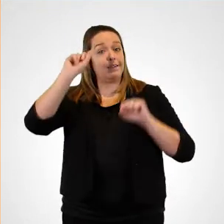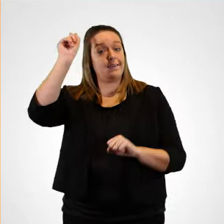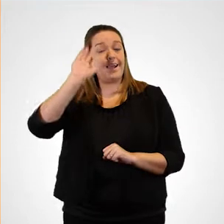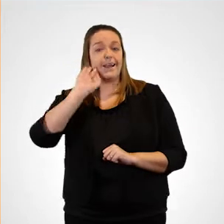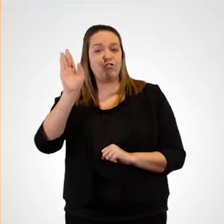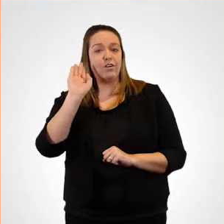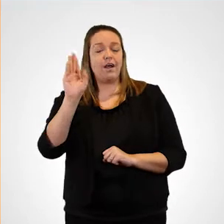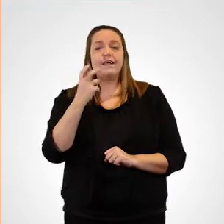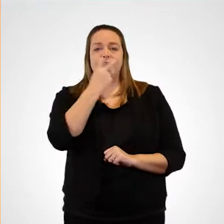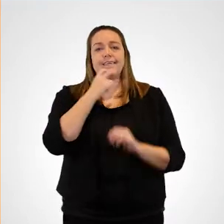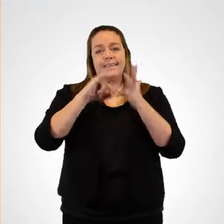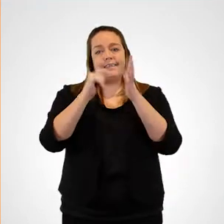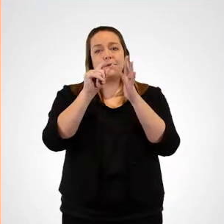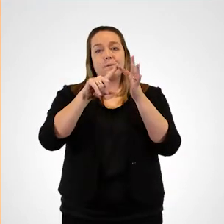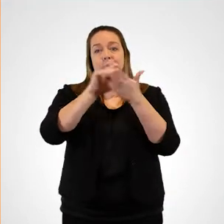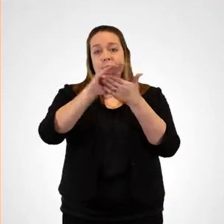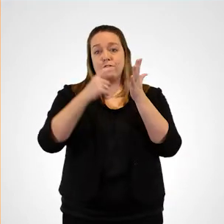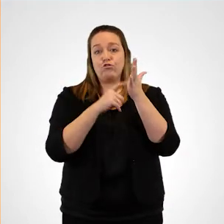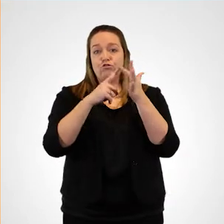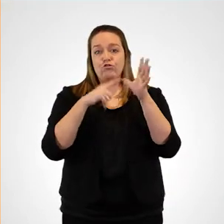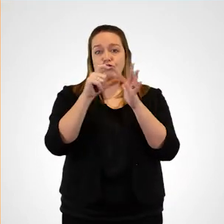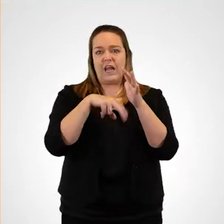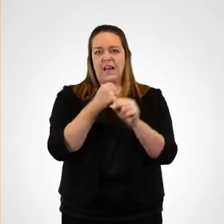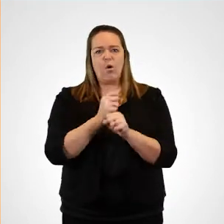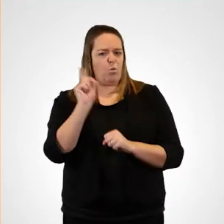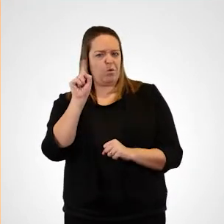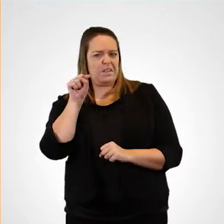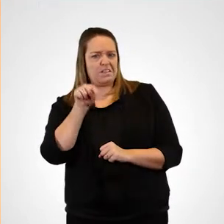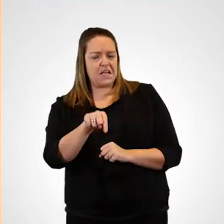I want to talk about speechreading, what speechreading is